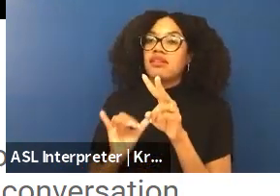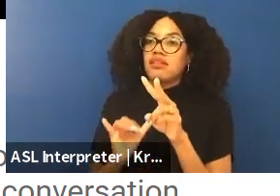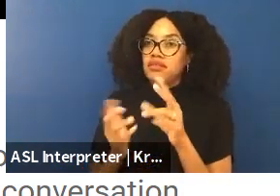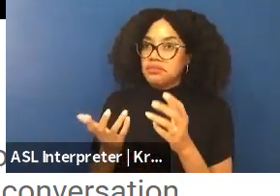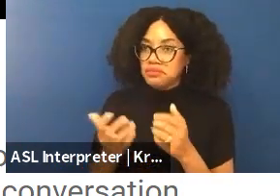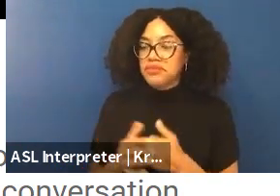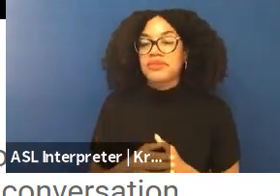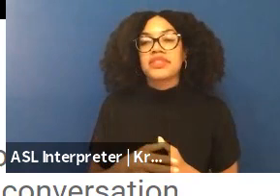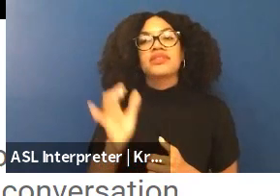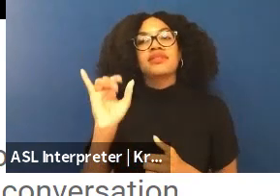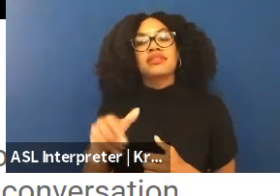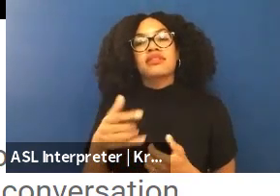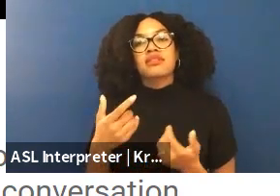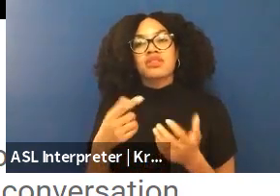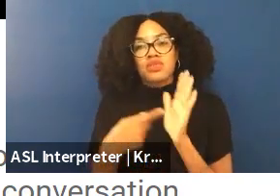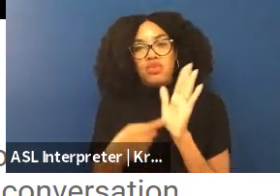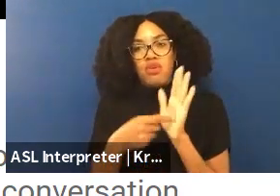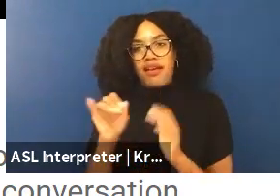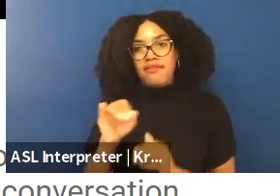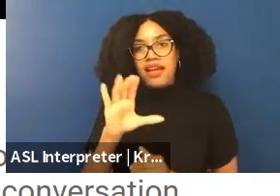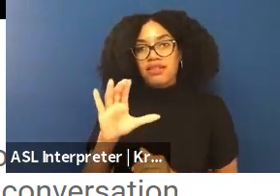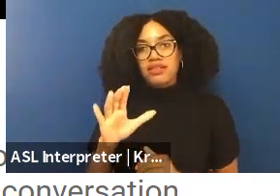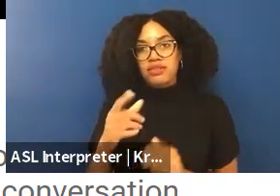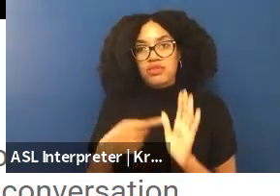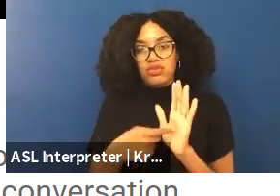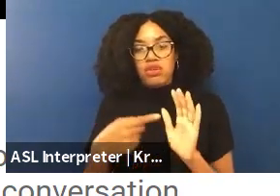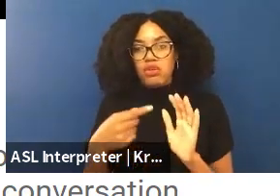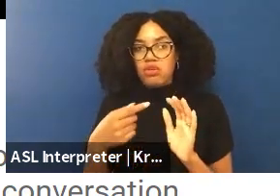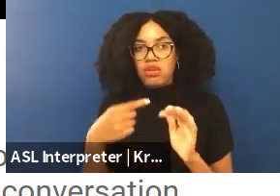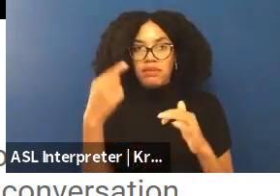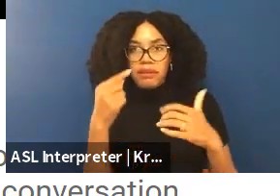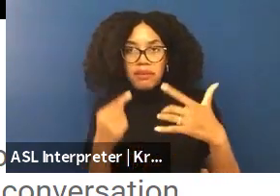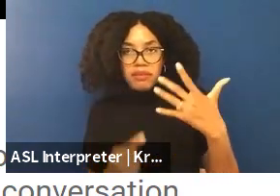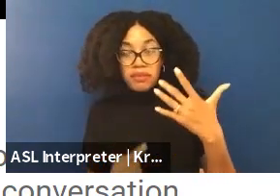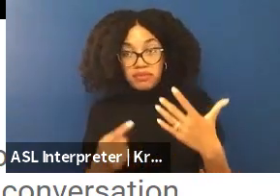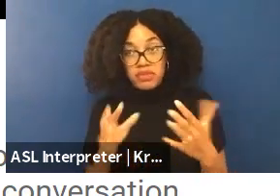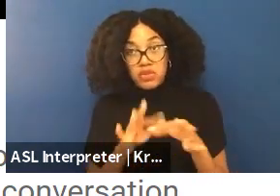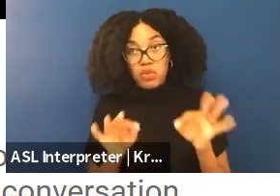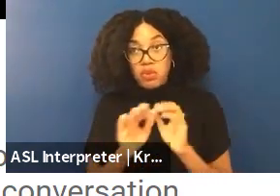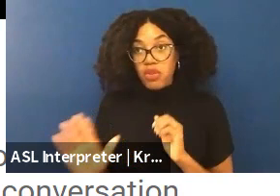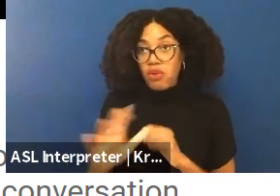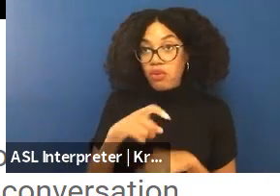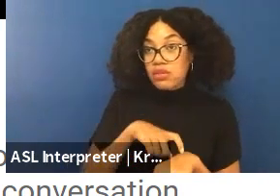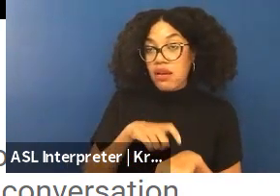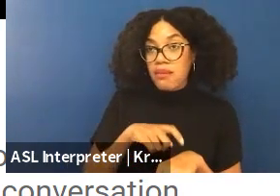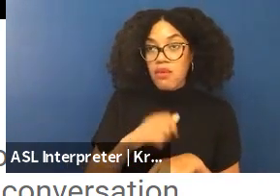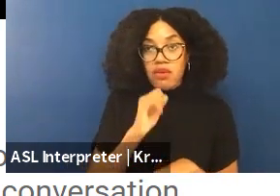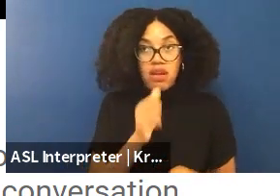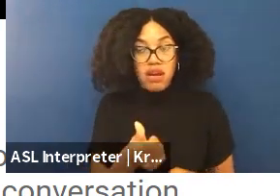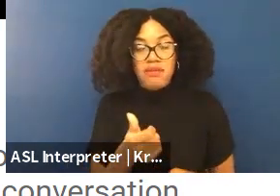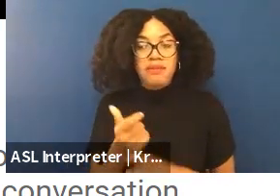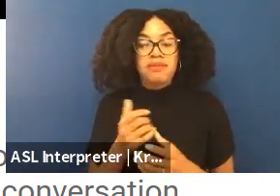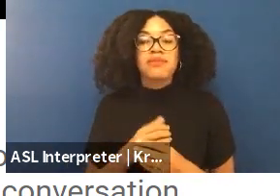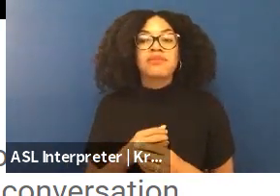offering is worthwhile of our time to do this. Usually our initiatives would be housed within